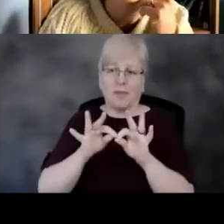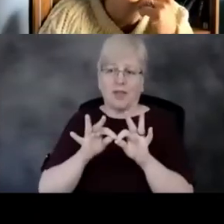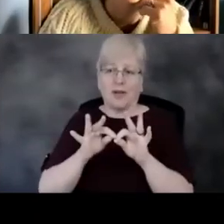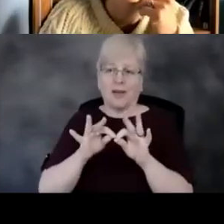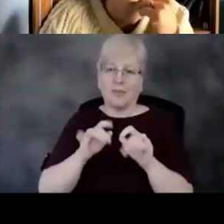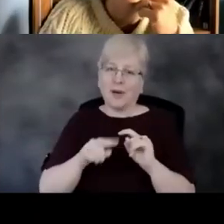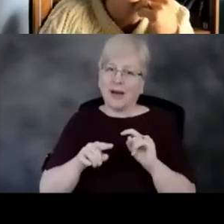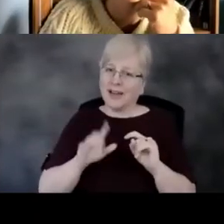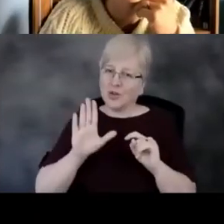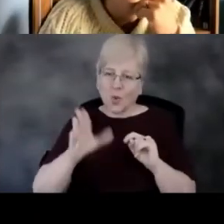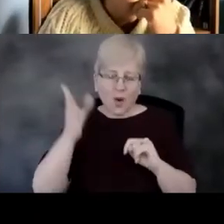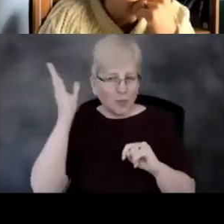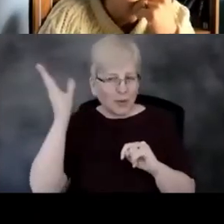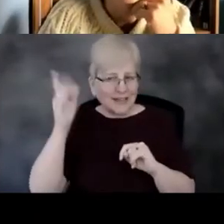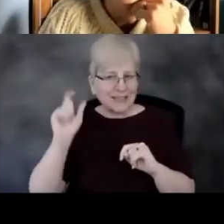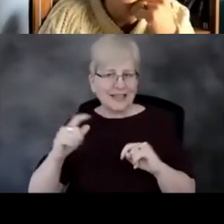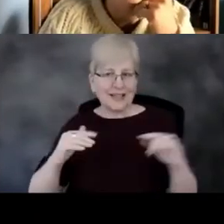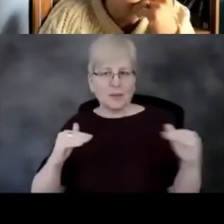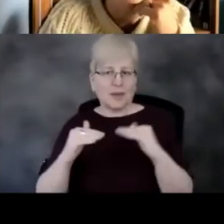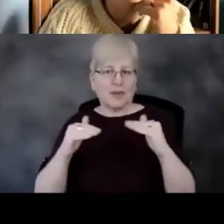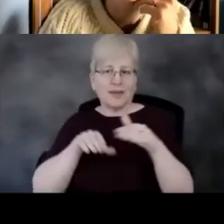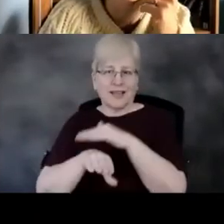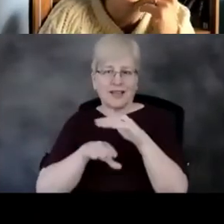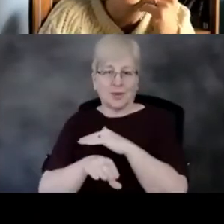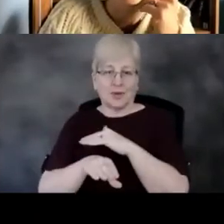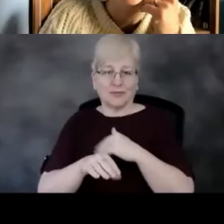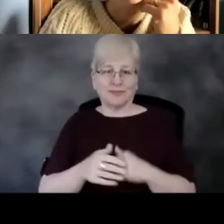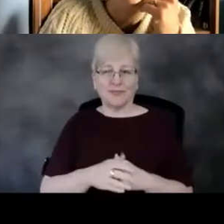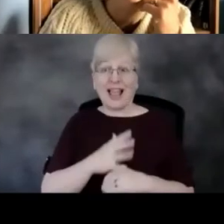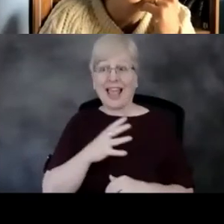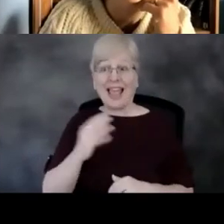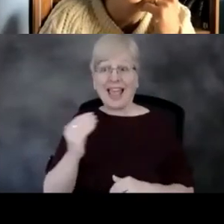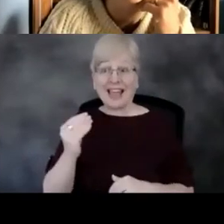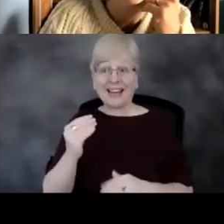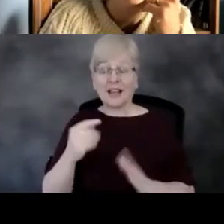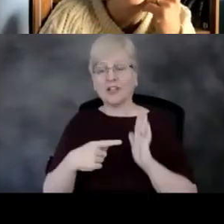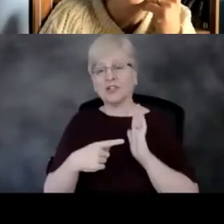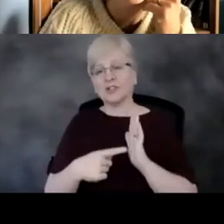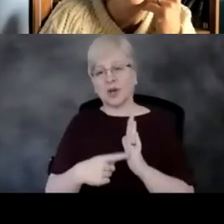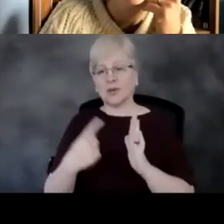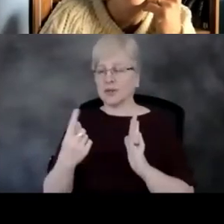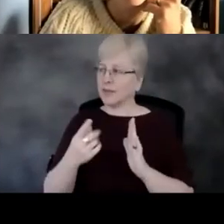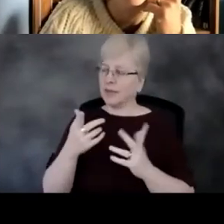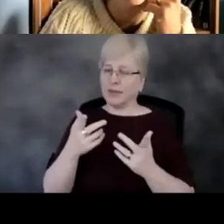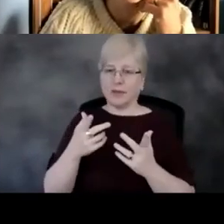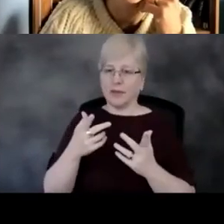more accessible. 17:33:06 It is also an example of something that you build in and it makes it 17:33:10 easier for people with certain learning